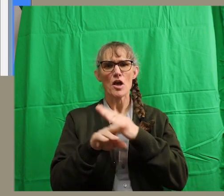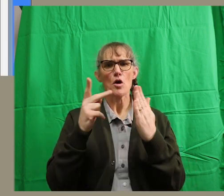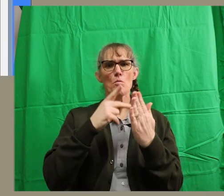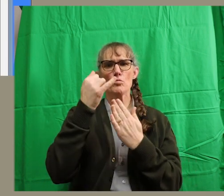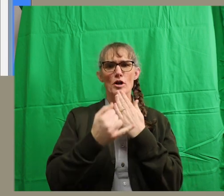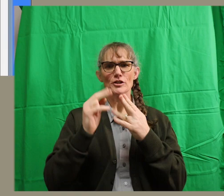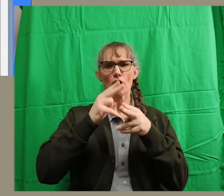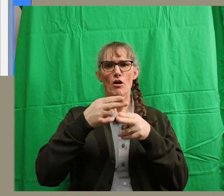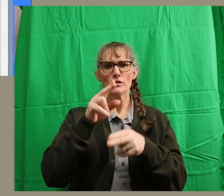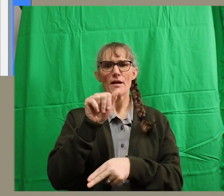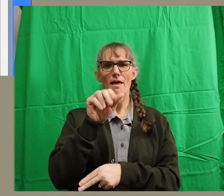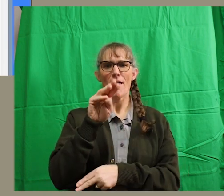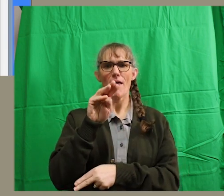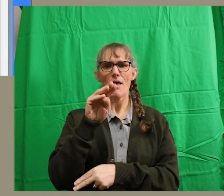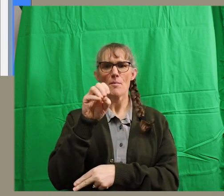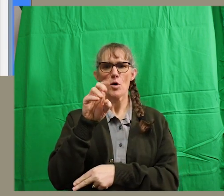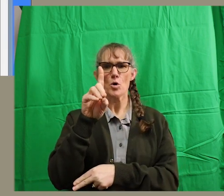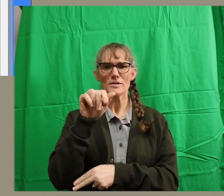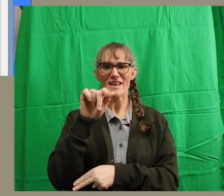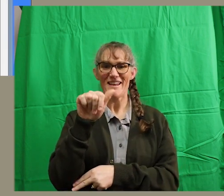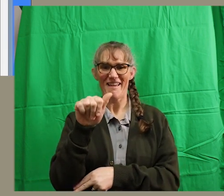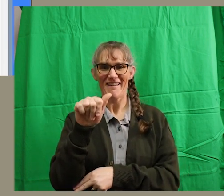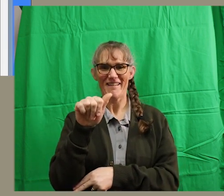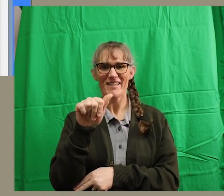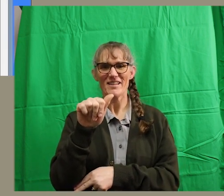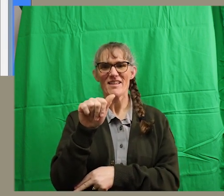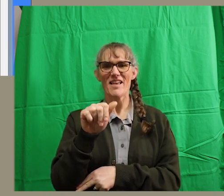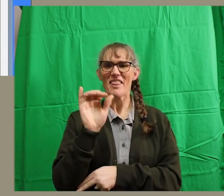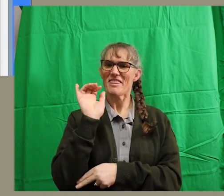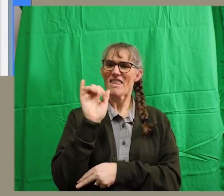in this field is Ammodata, which is a database that I created.